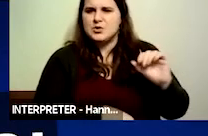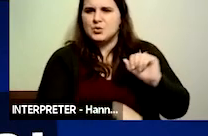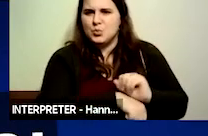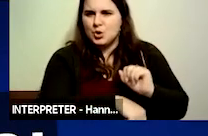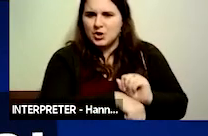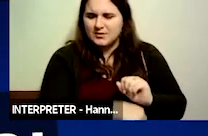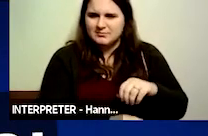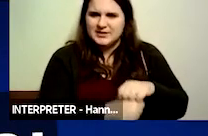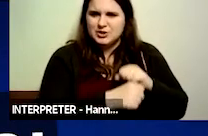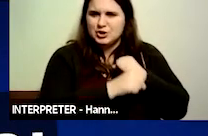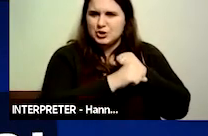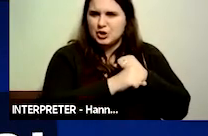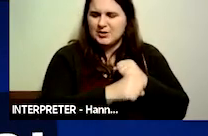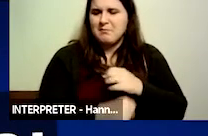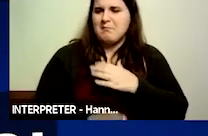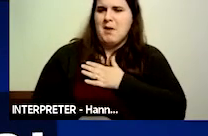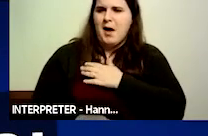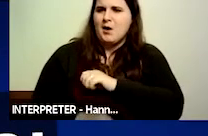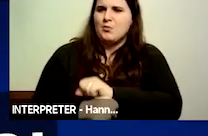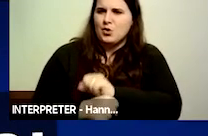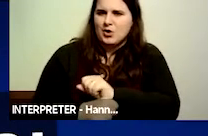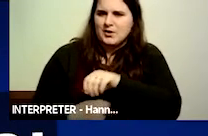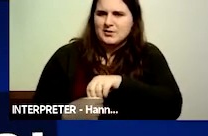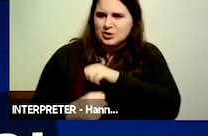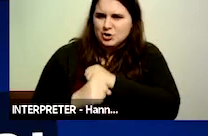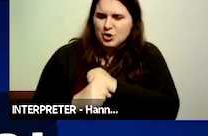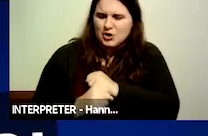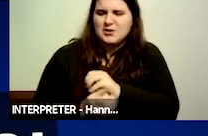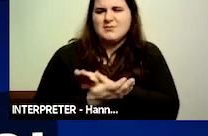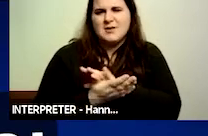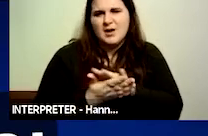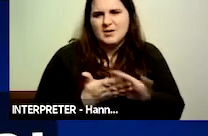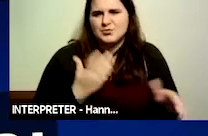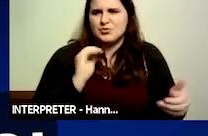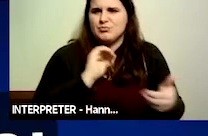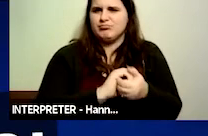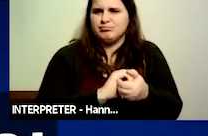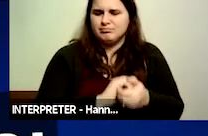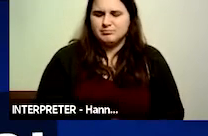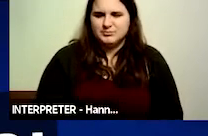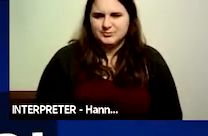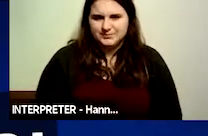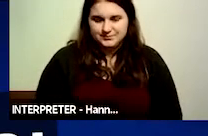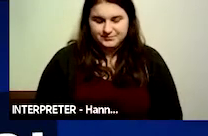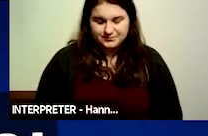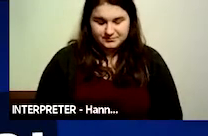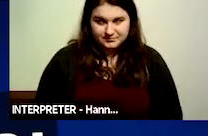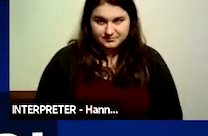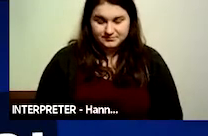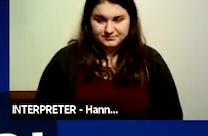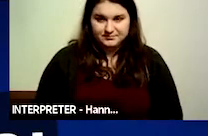I've been working on. It's nice meal and get an opportunity to work together on something. Ben Woelk: So what I'm going to do tonight is share a little bit about